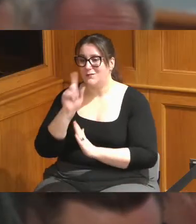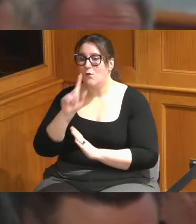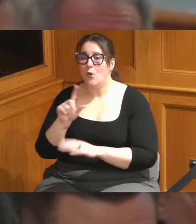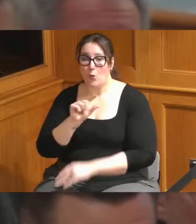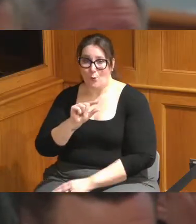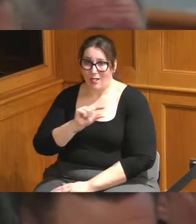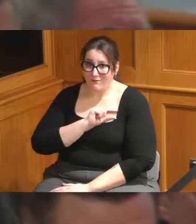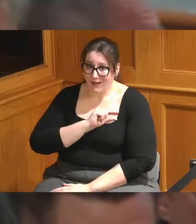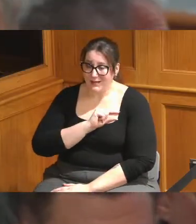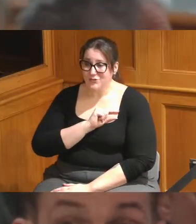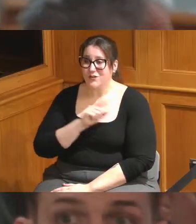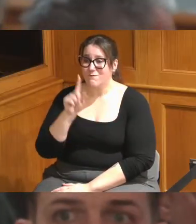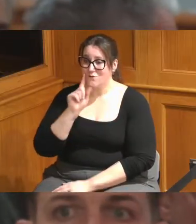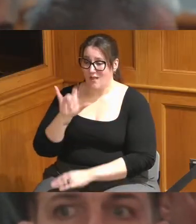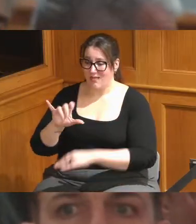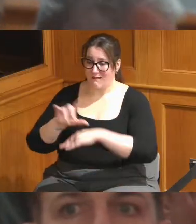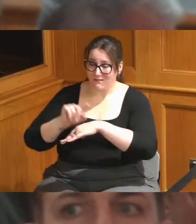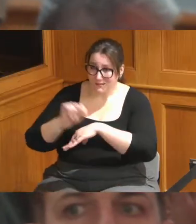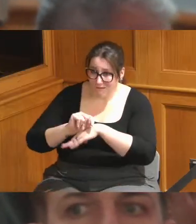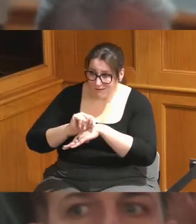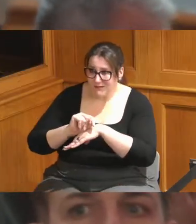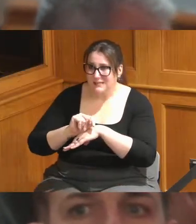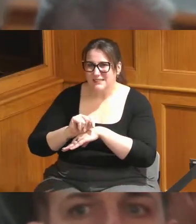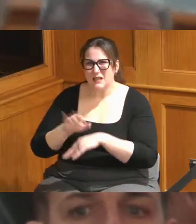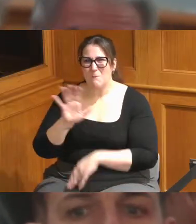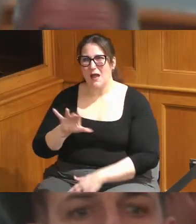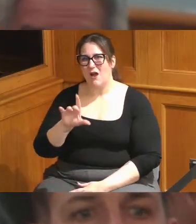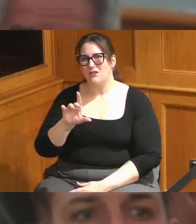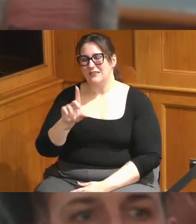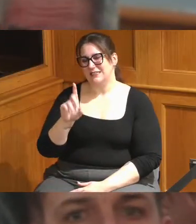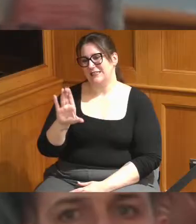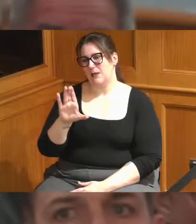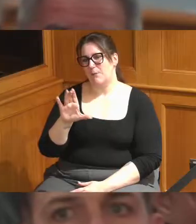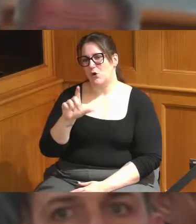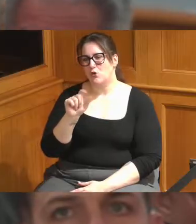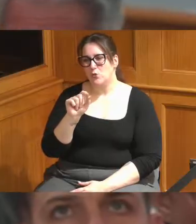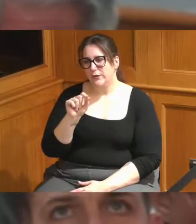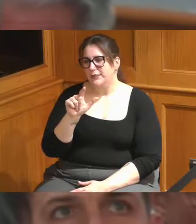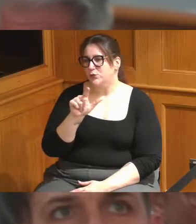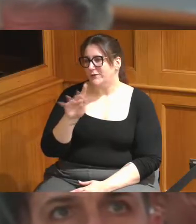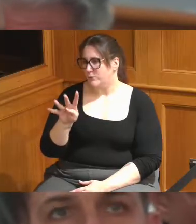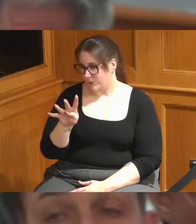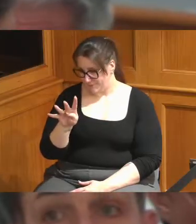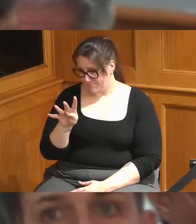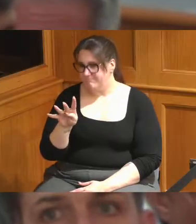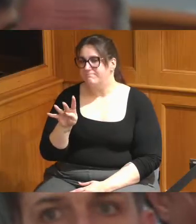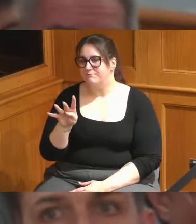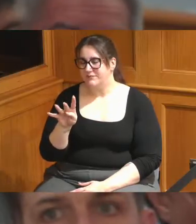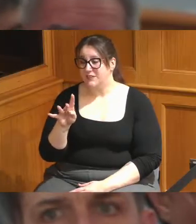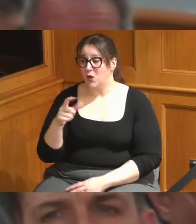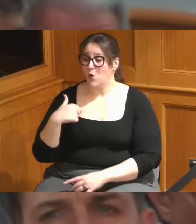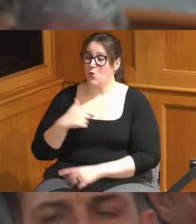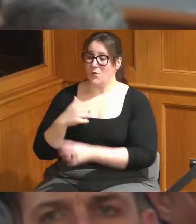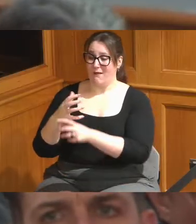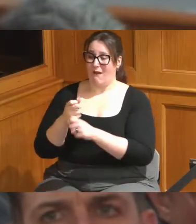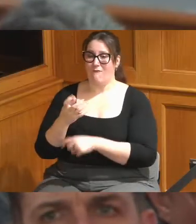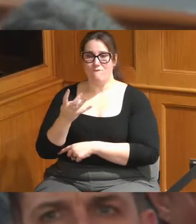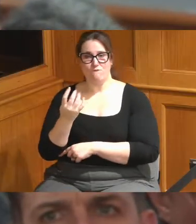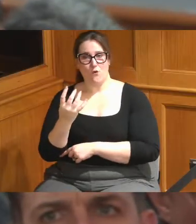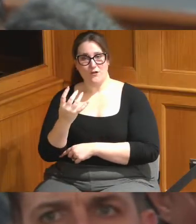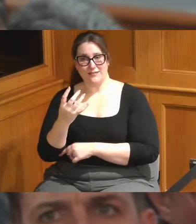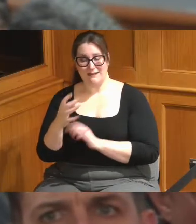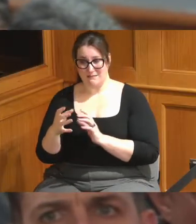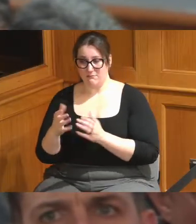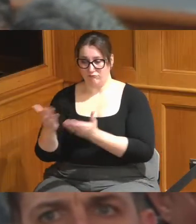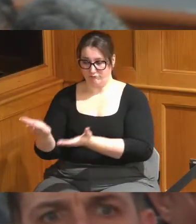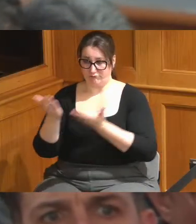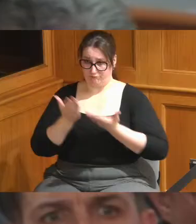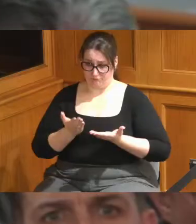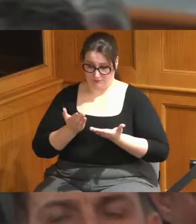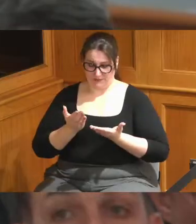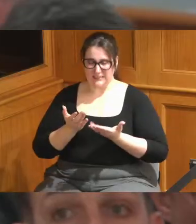urban planning consultants in mid December 2024. we received 14 proposals in late January of this